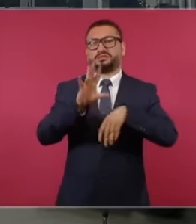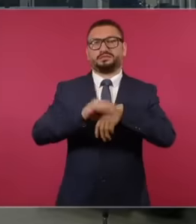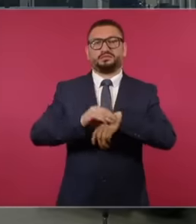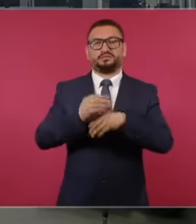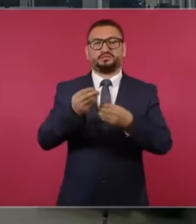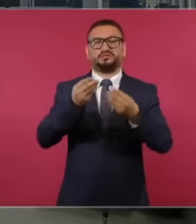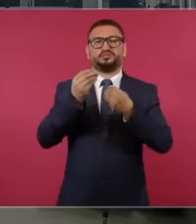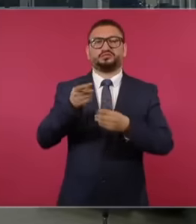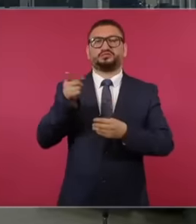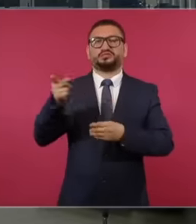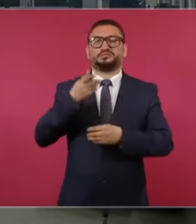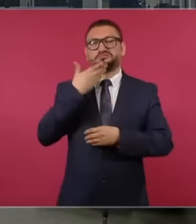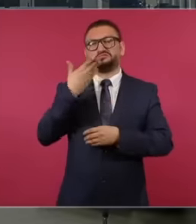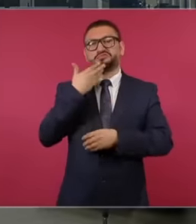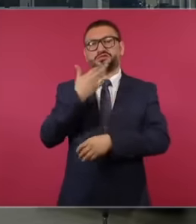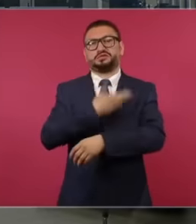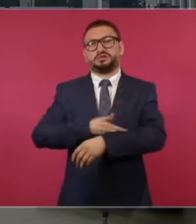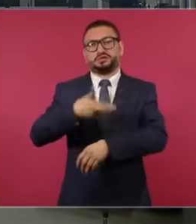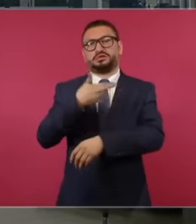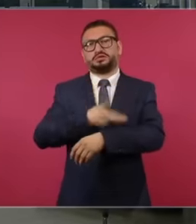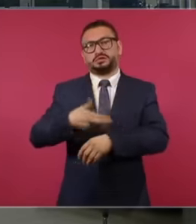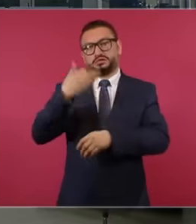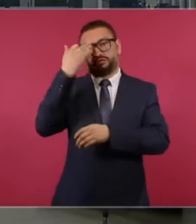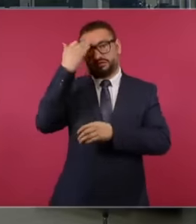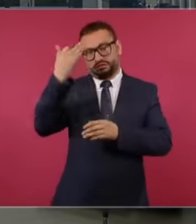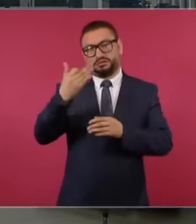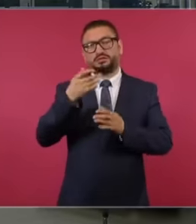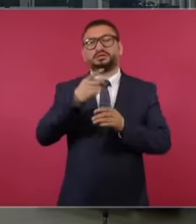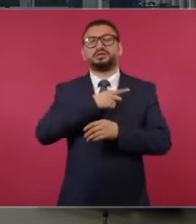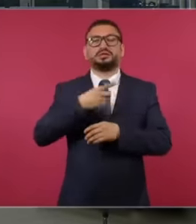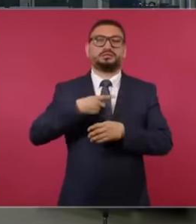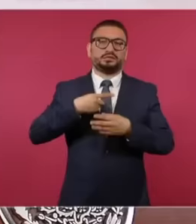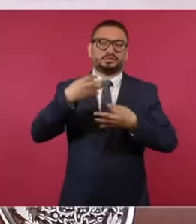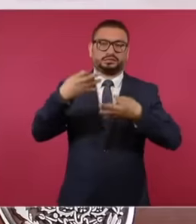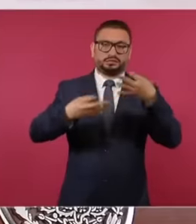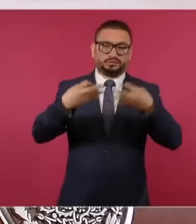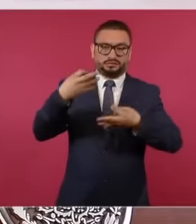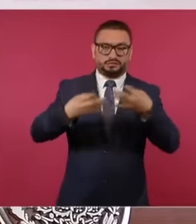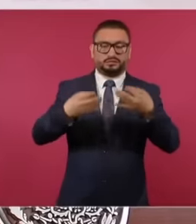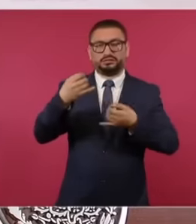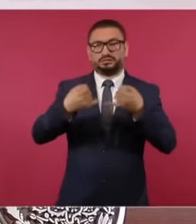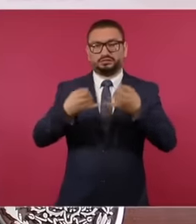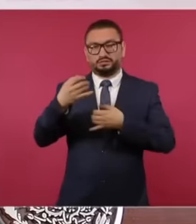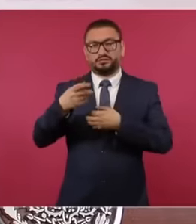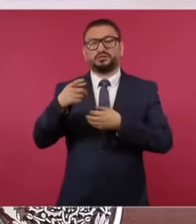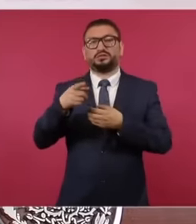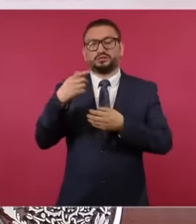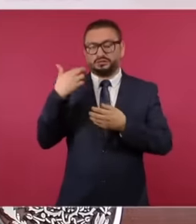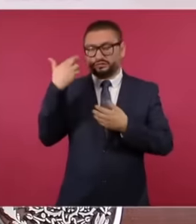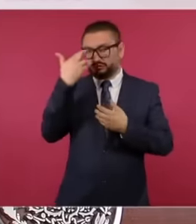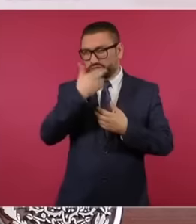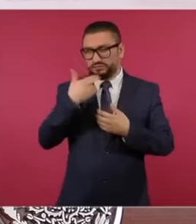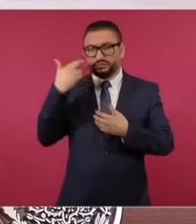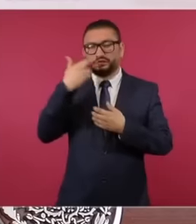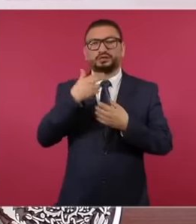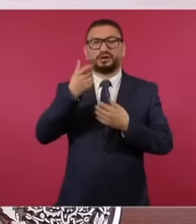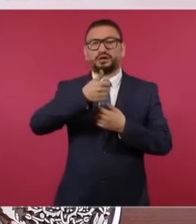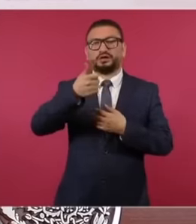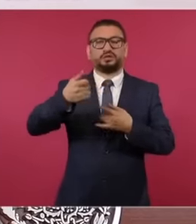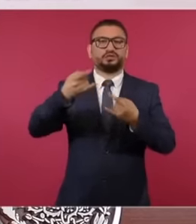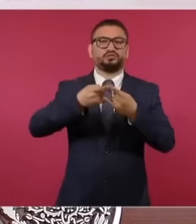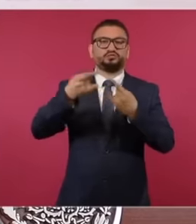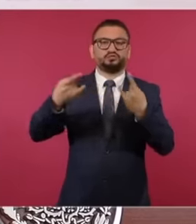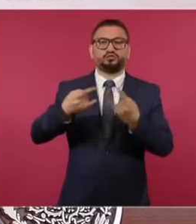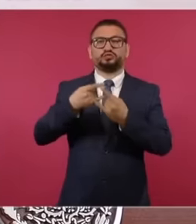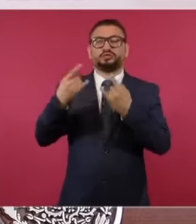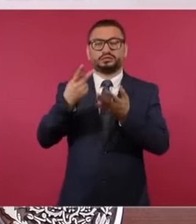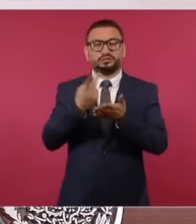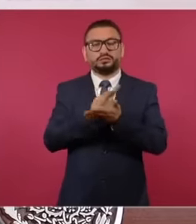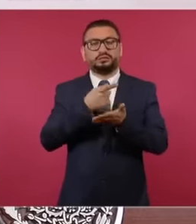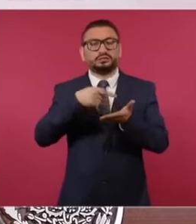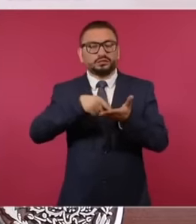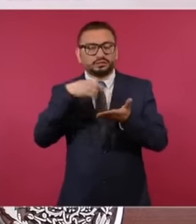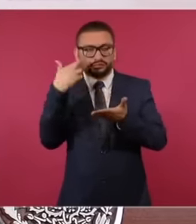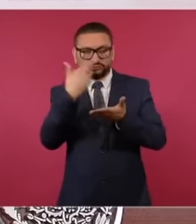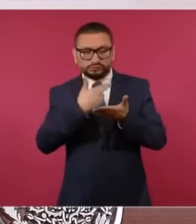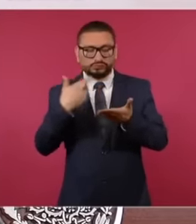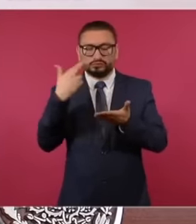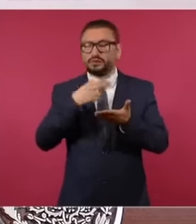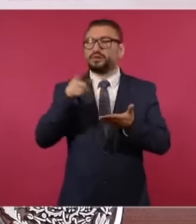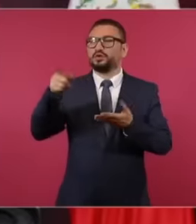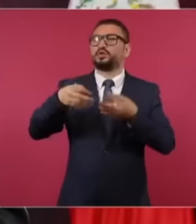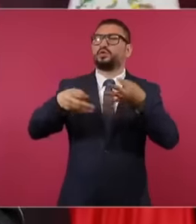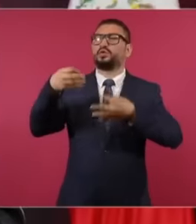bureaucratic apparatus. There must be a court and review cases to see the judge. Why?